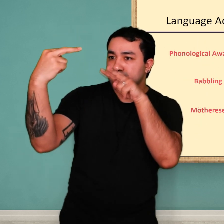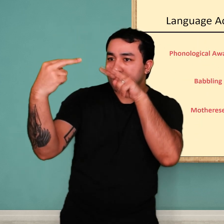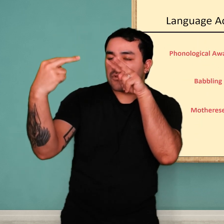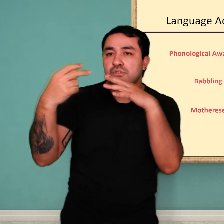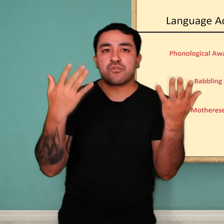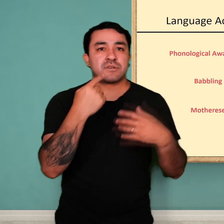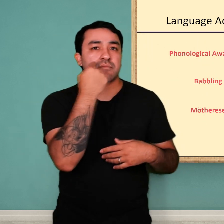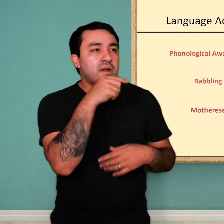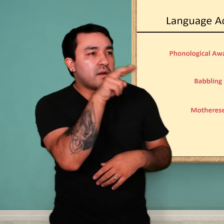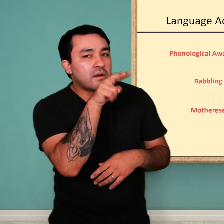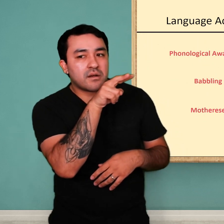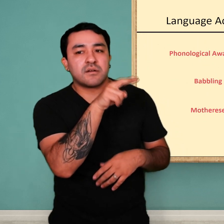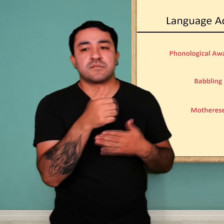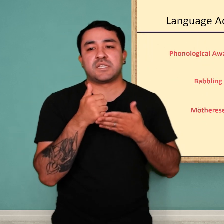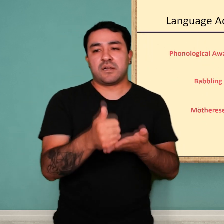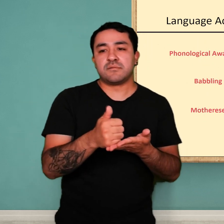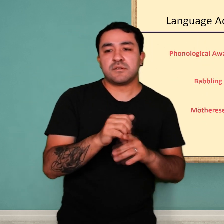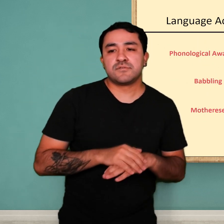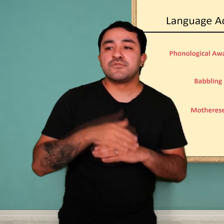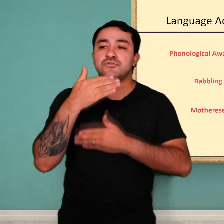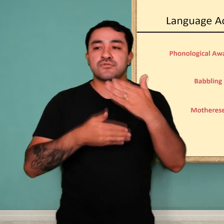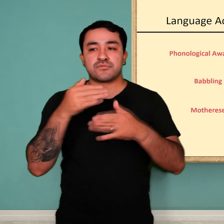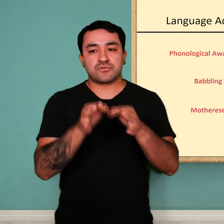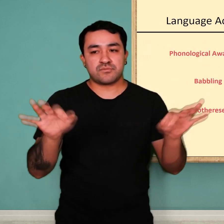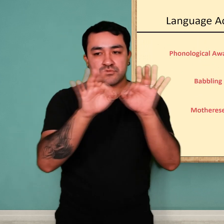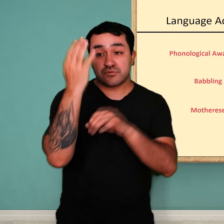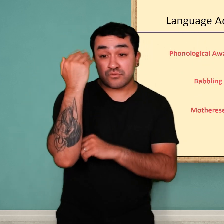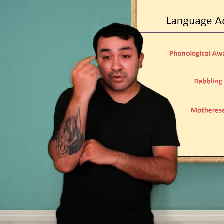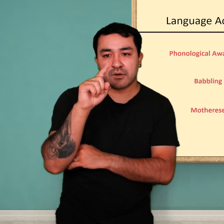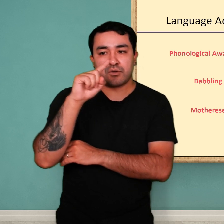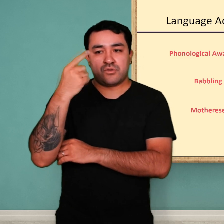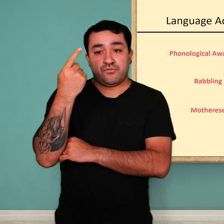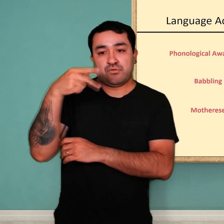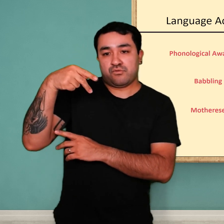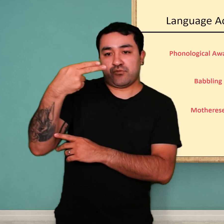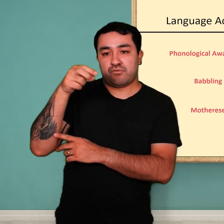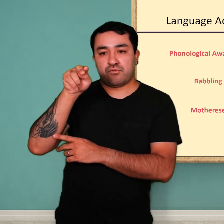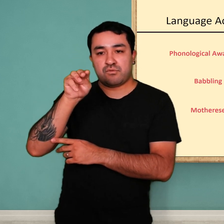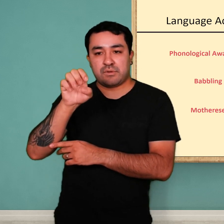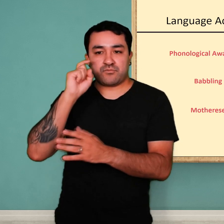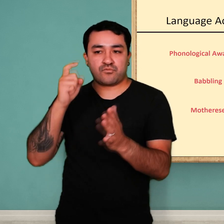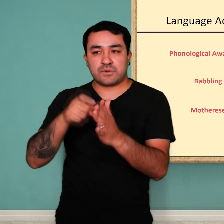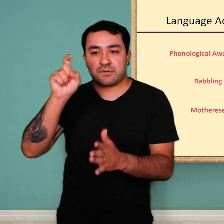eye gaze or mouth movements to help them identify phonemes. This is important because they need